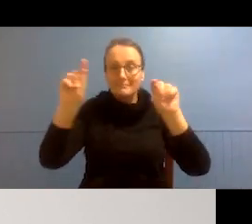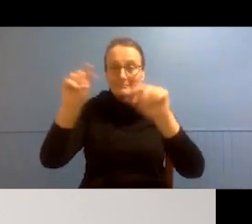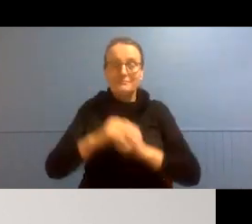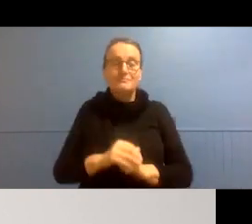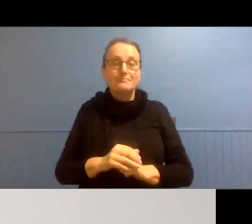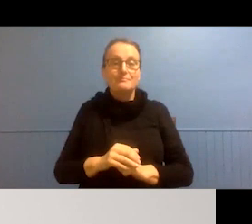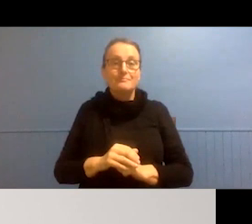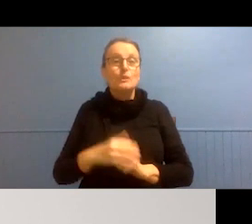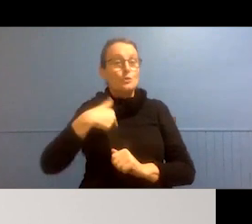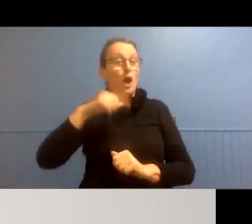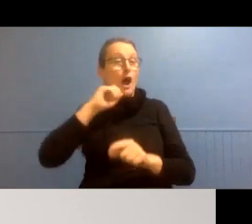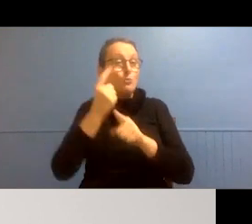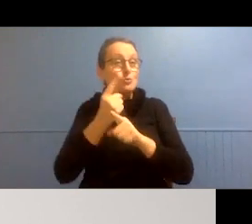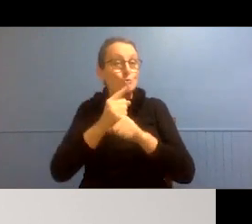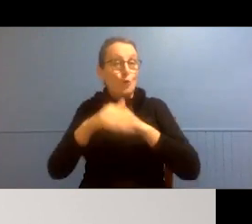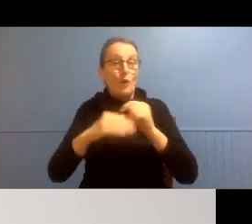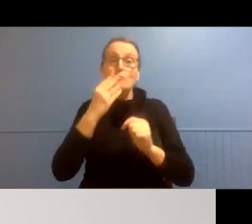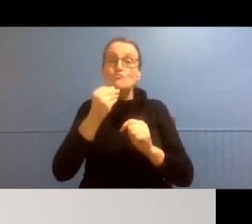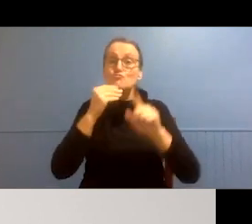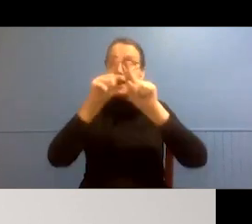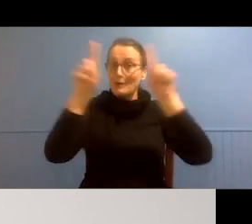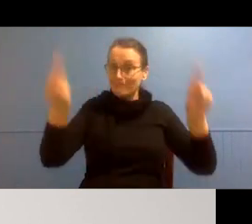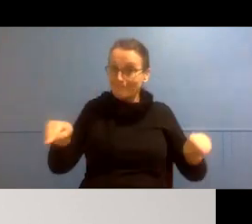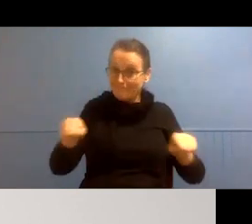referring to the brown rectangle throughout the presentation as I